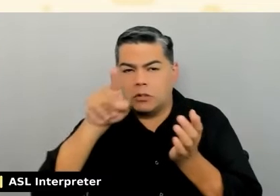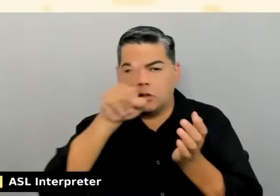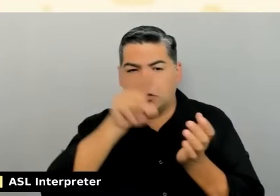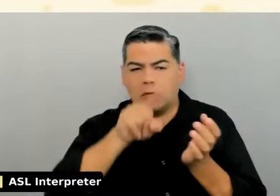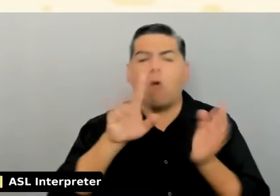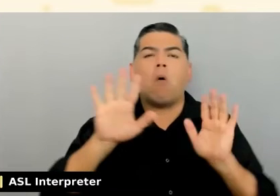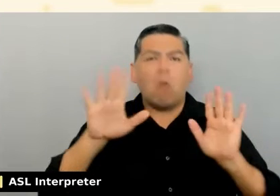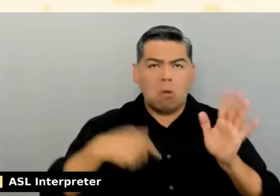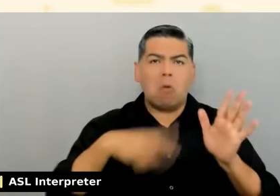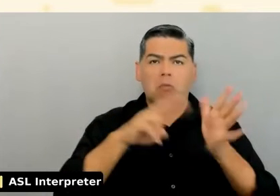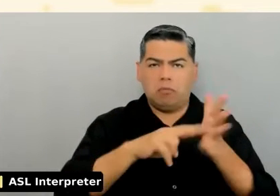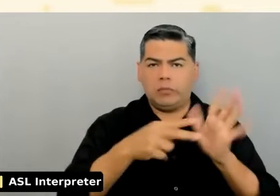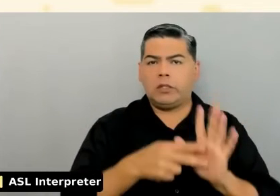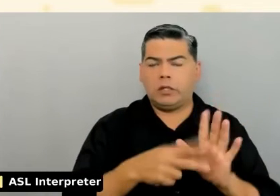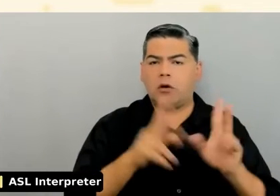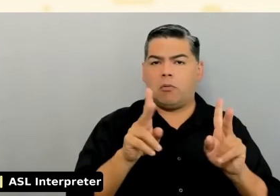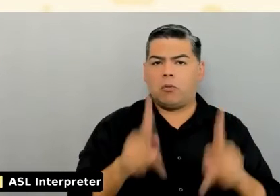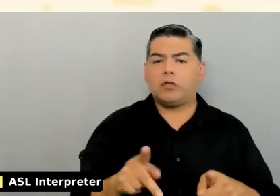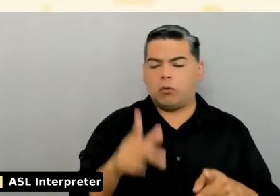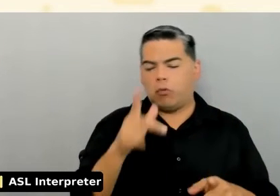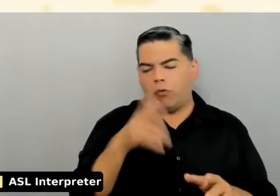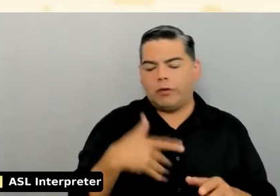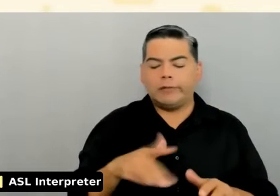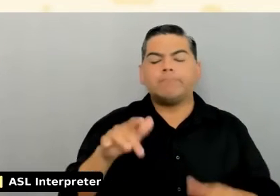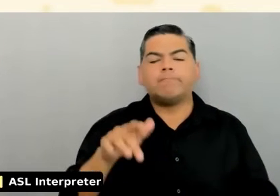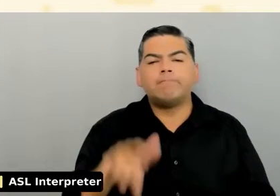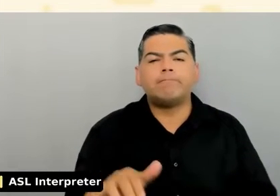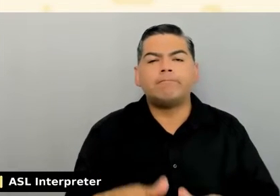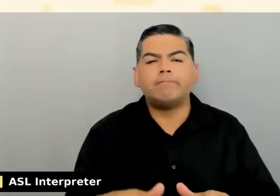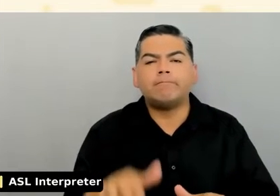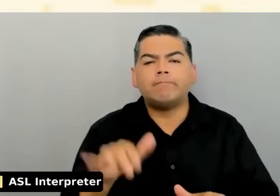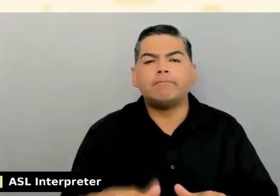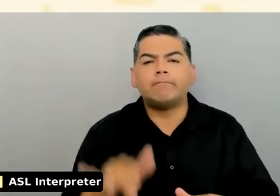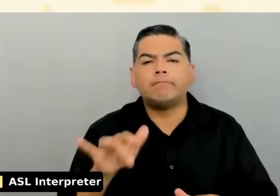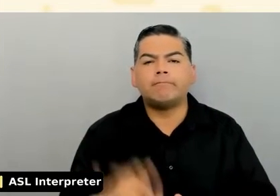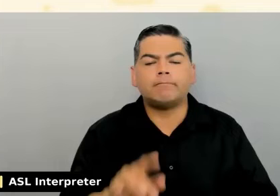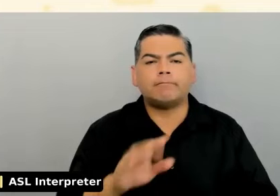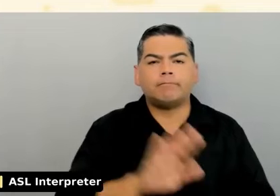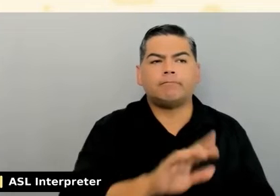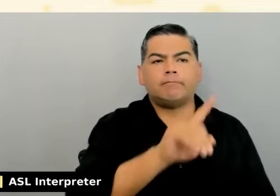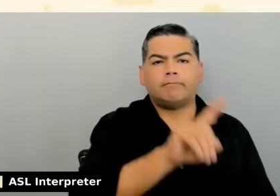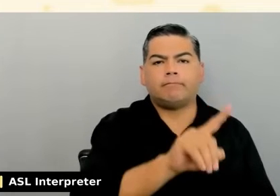in which a person would navigate through using a keyboard or the sequence is not broken.